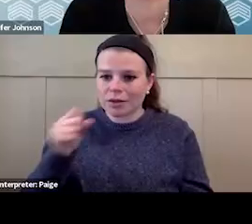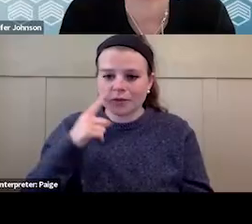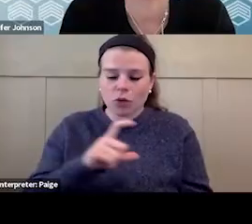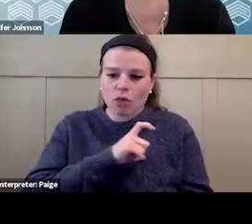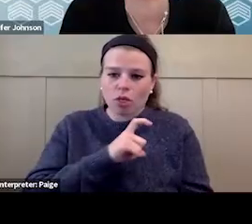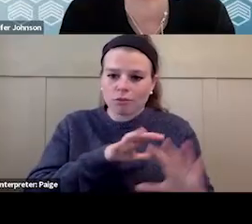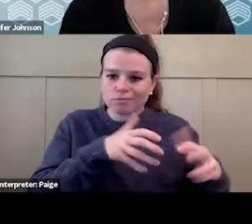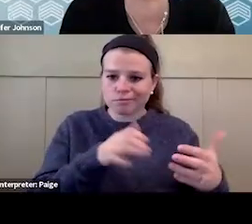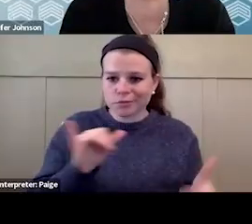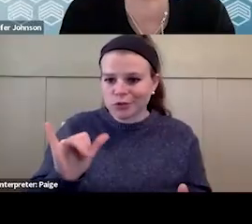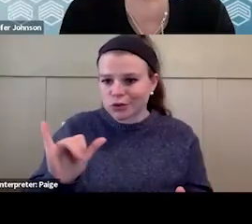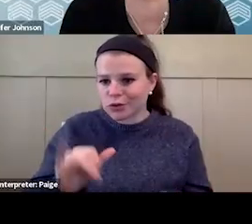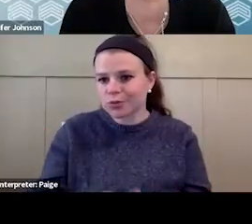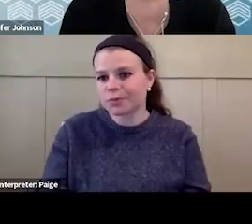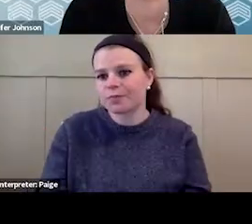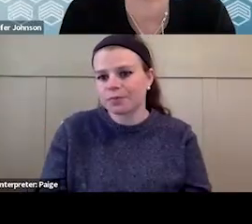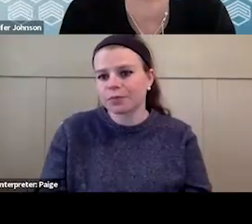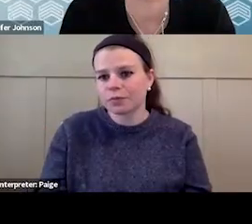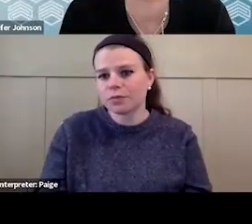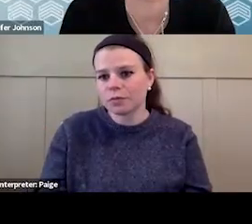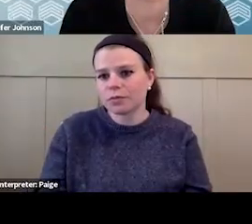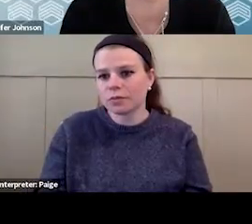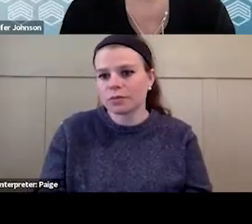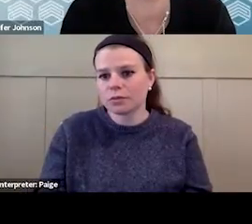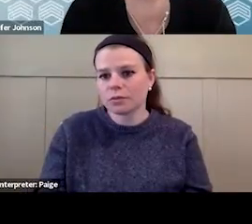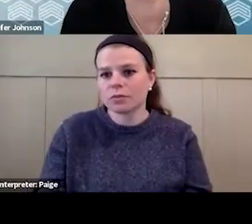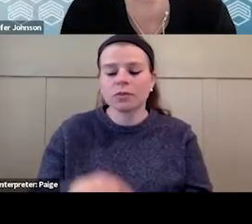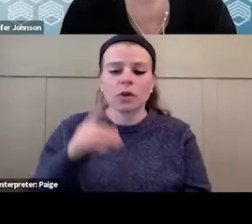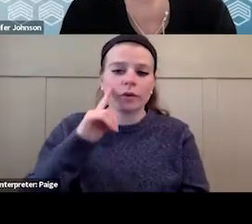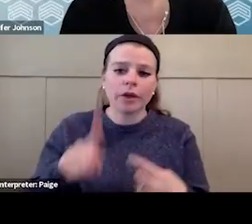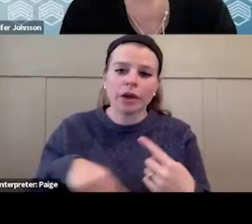So, um, uh, when we're thinking about law enforcement bailiffs, uh, those